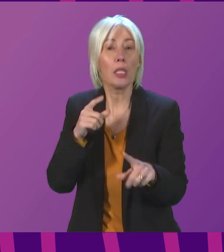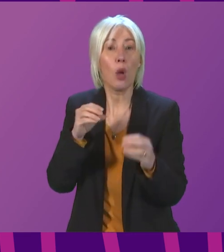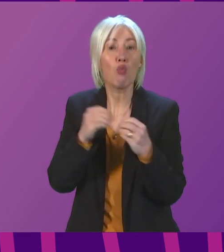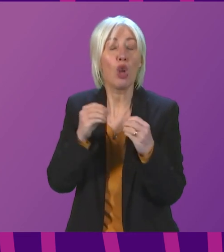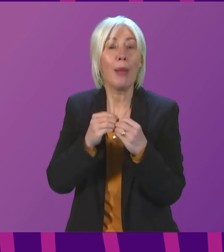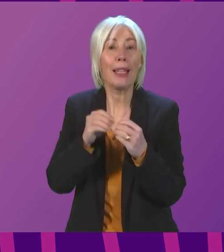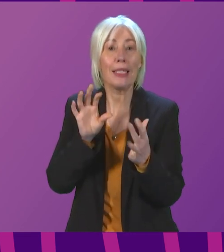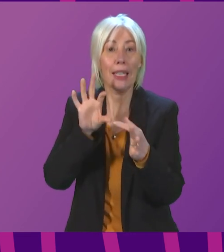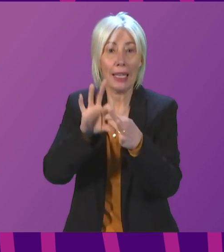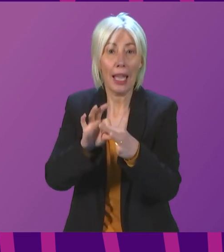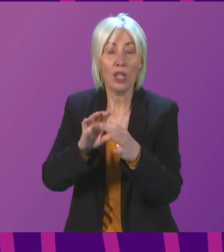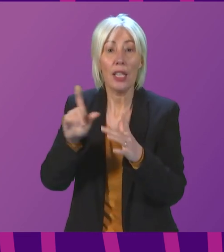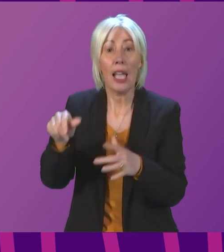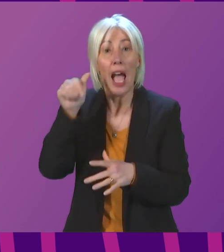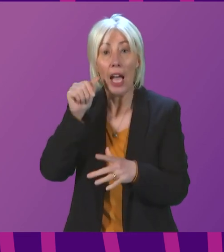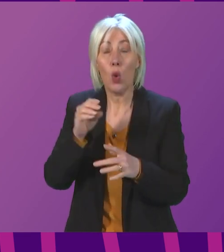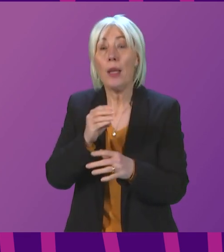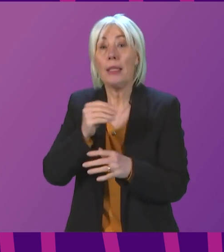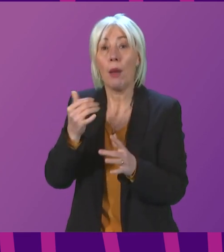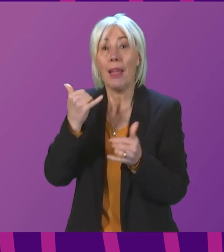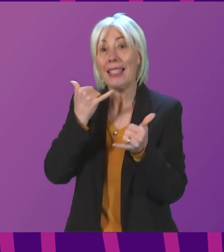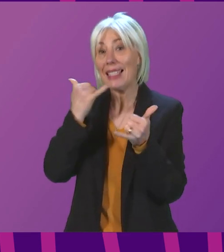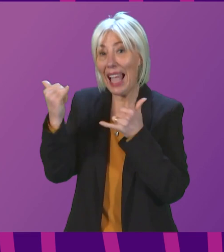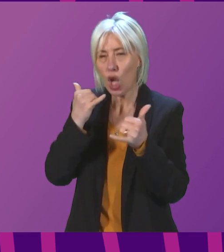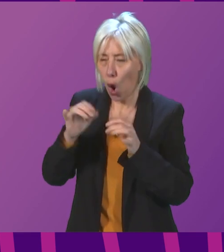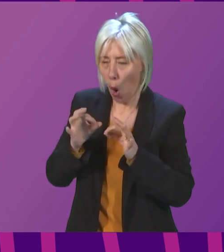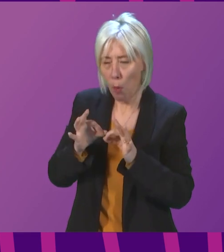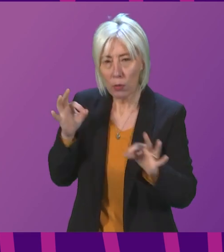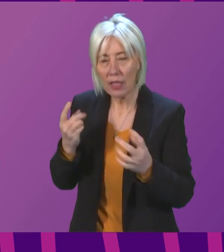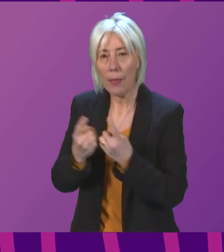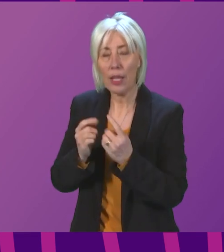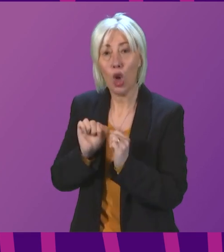Despite telecommunications being reserved—that is not a matter of opinion; it is a matter